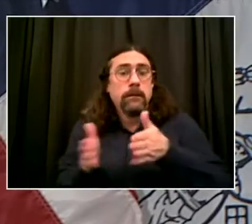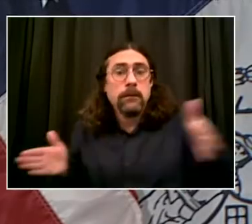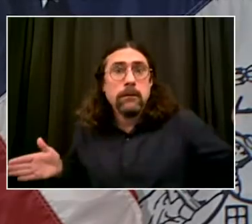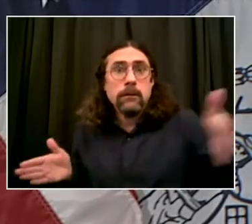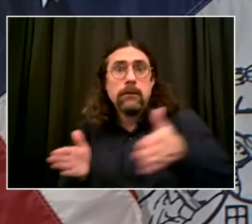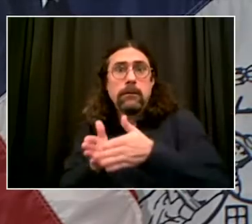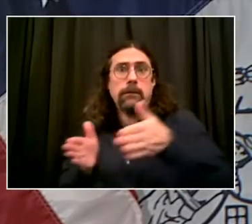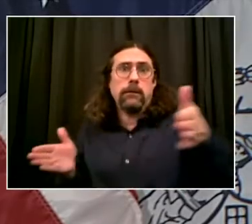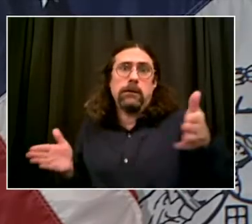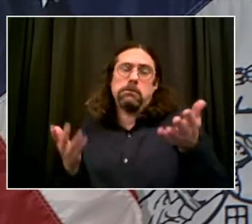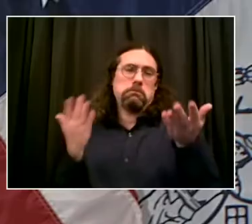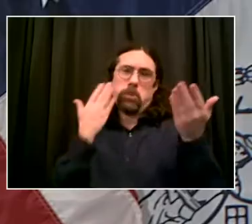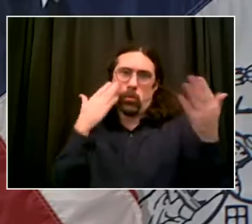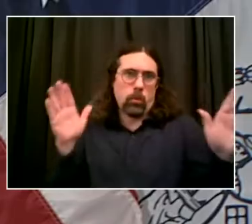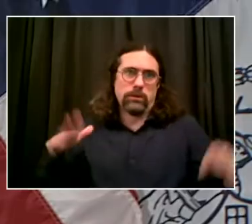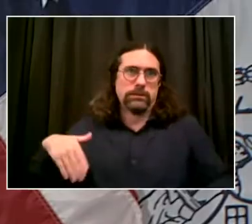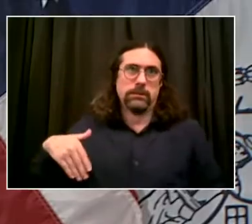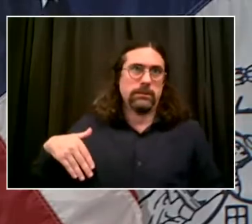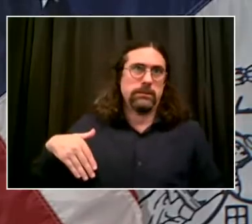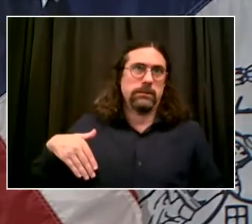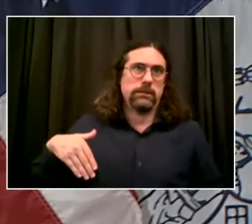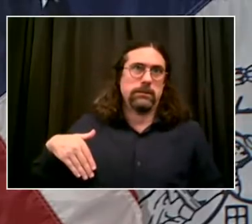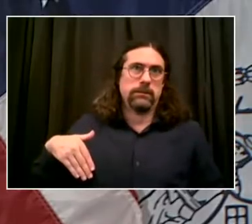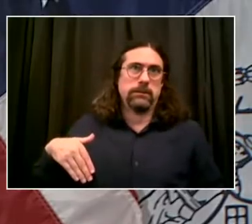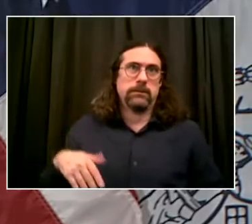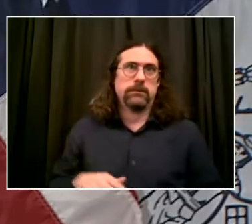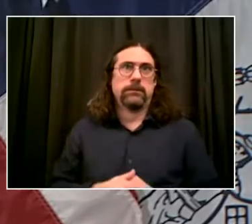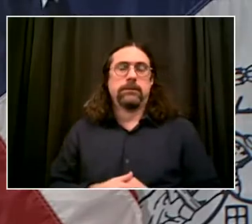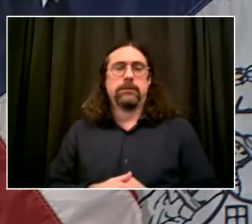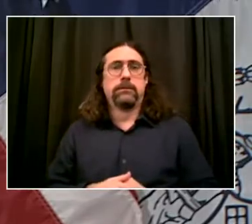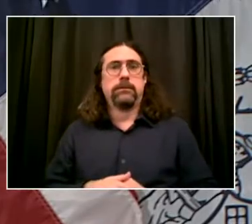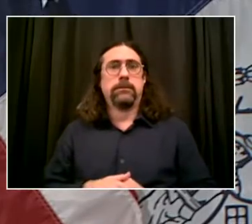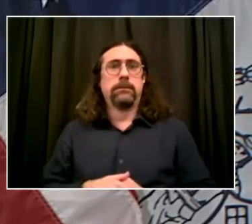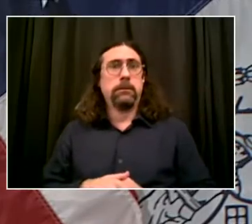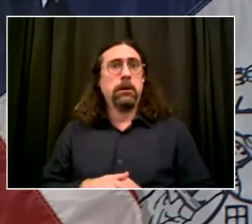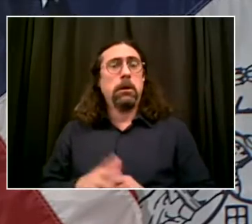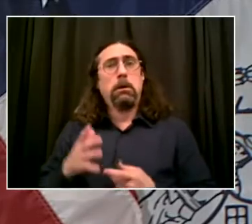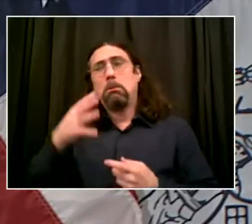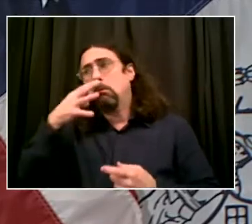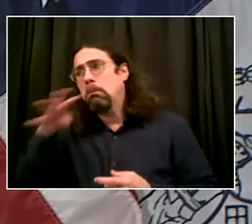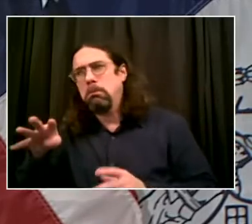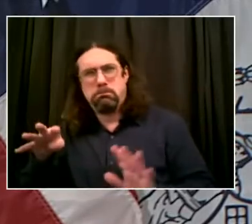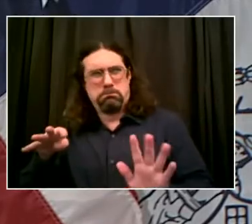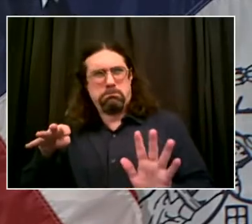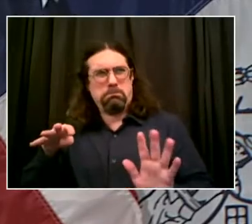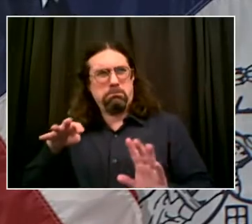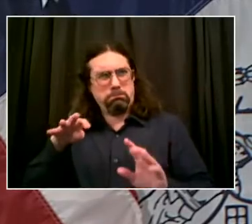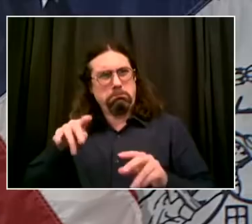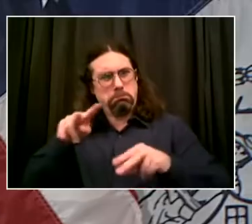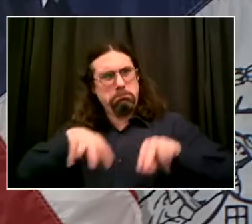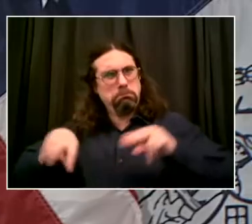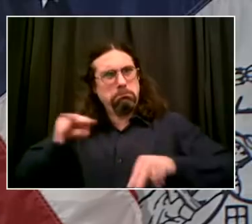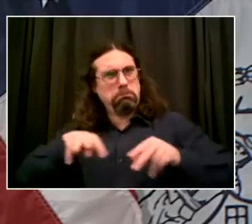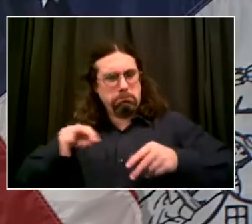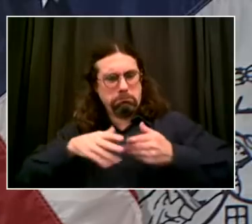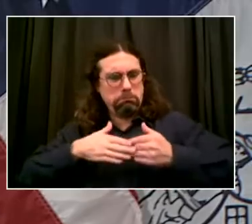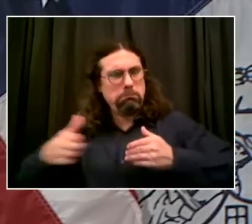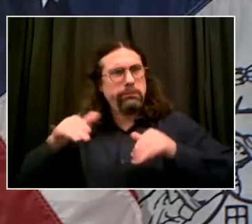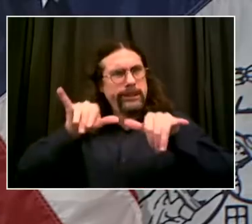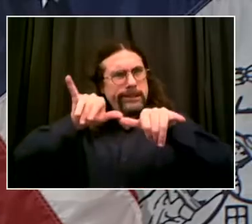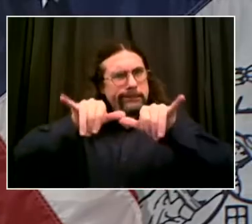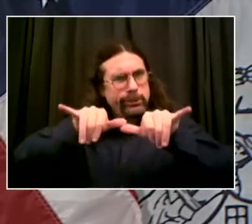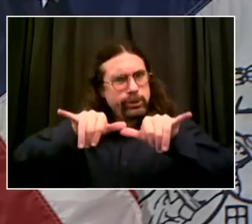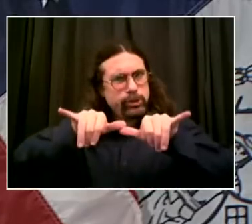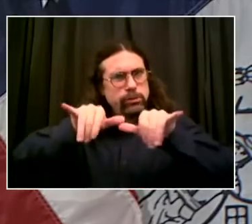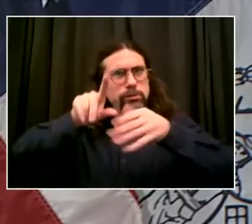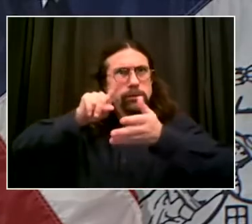ASSESSING, BUT